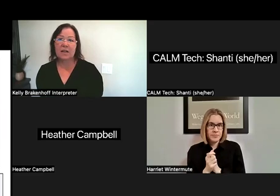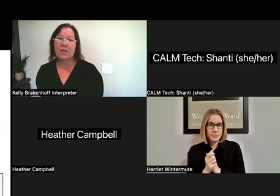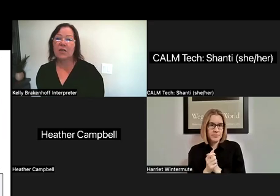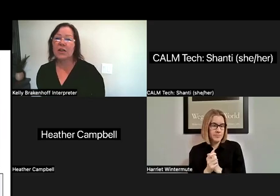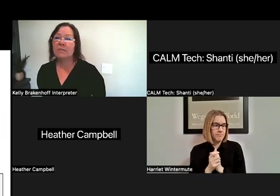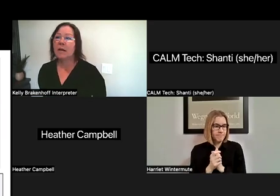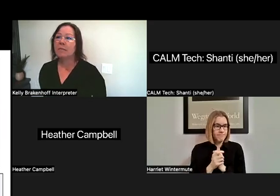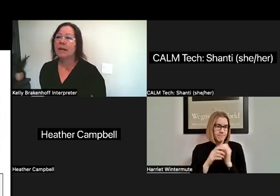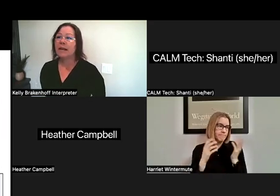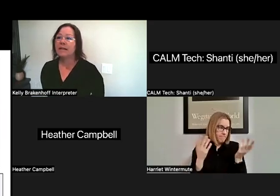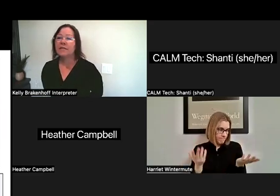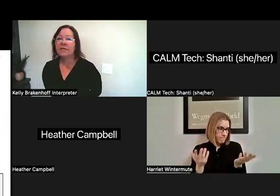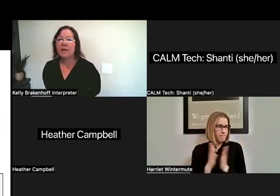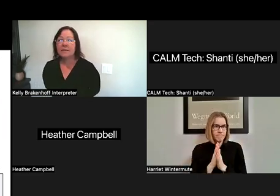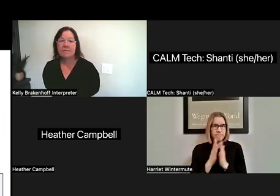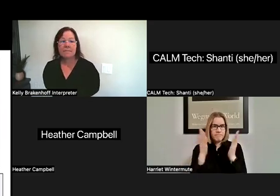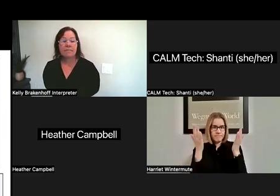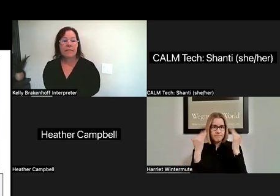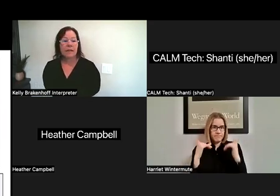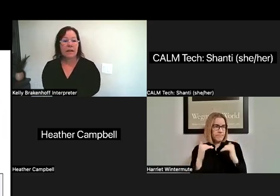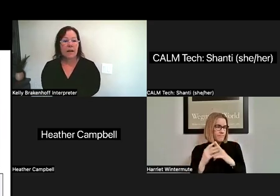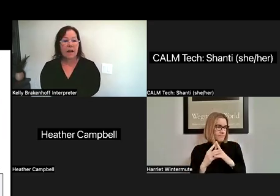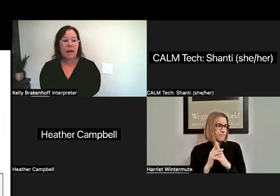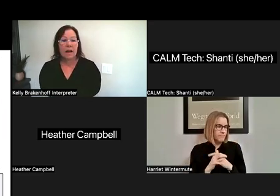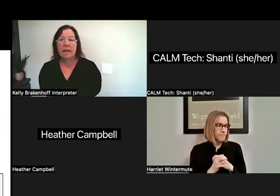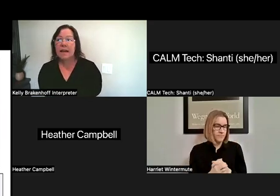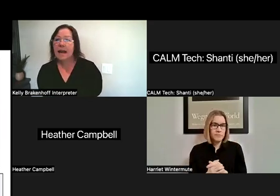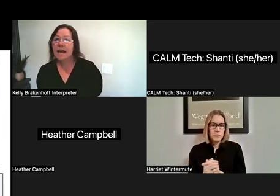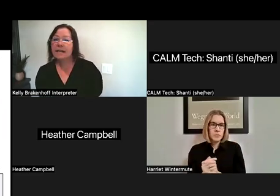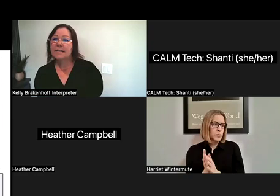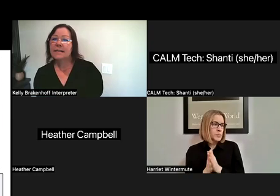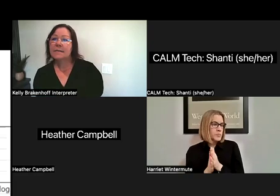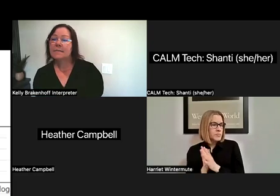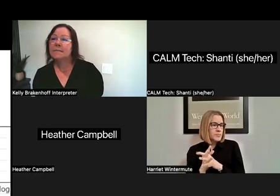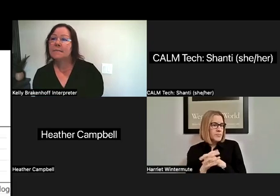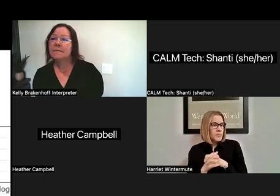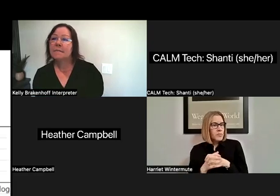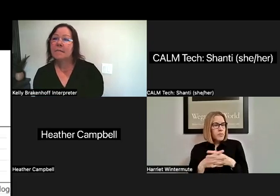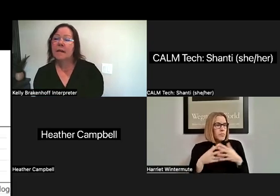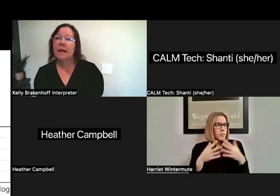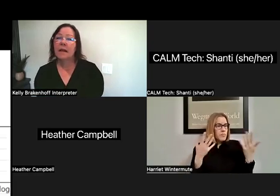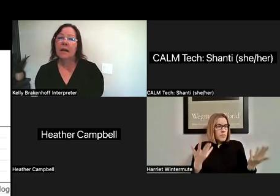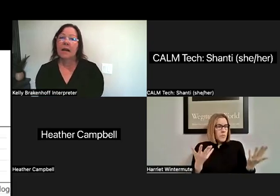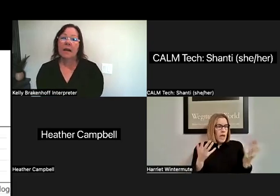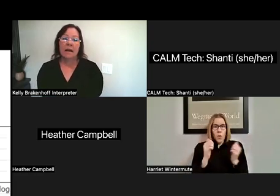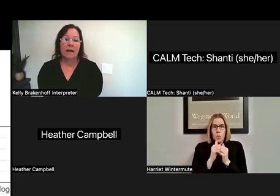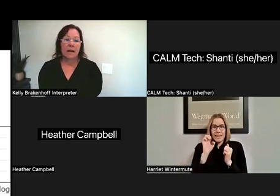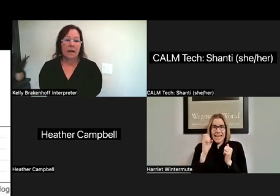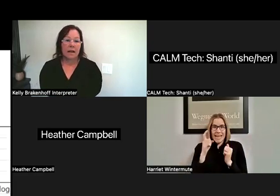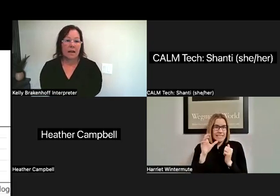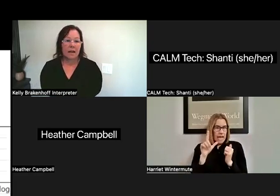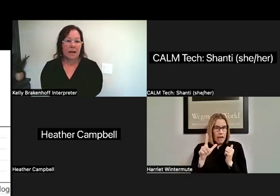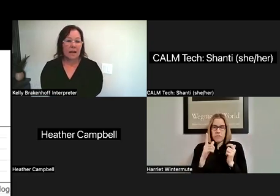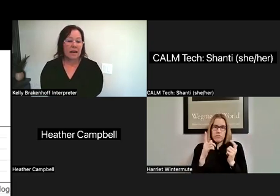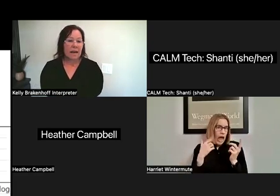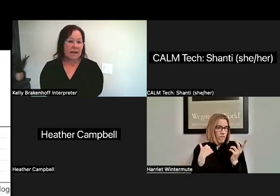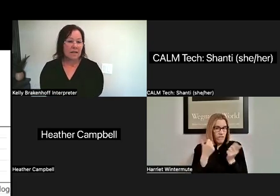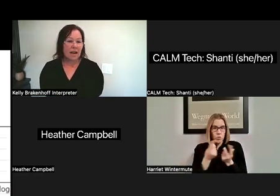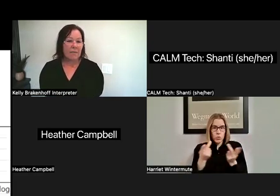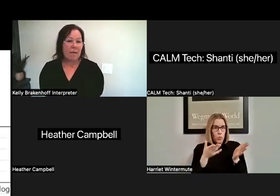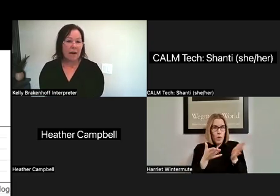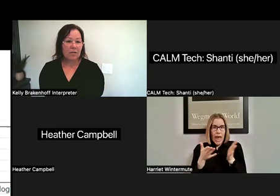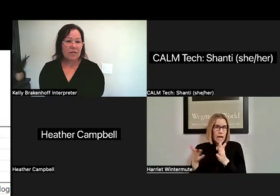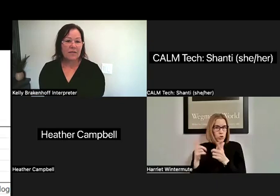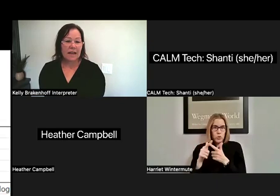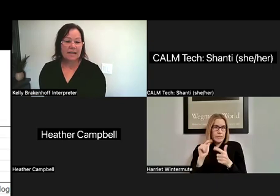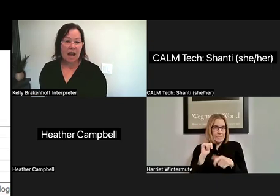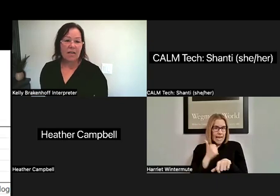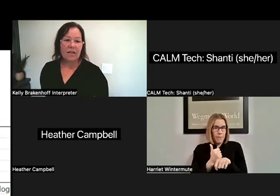you can probably get this for free. Next talking about Microsoft excel. There is